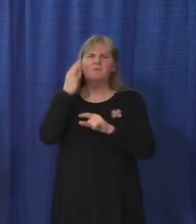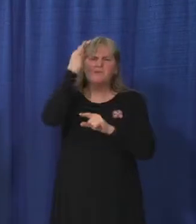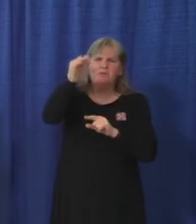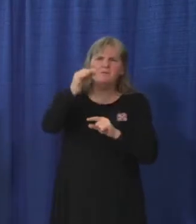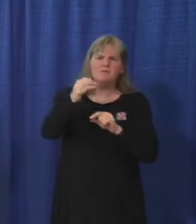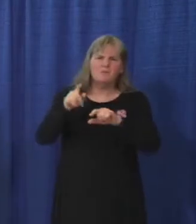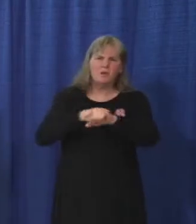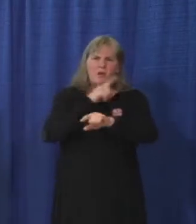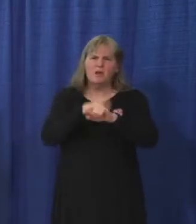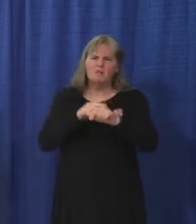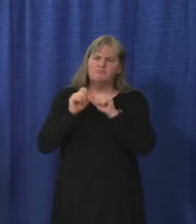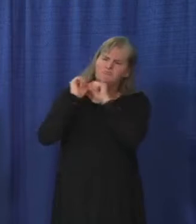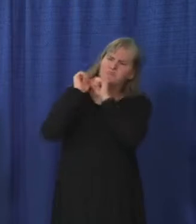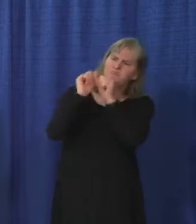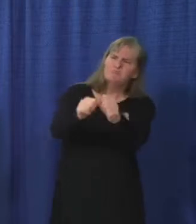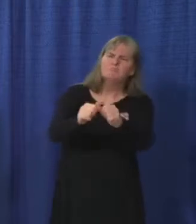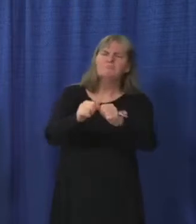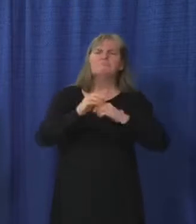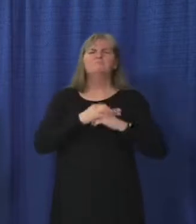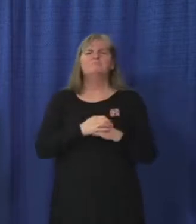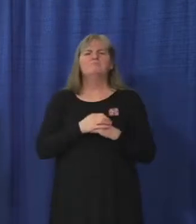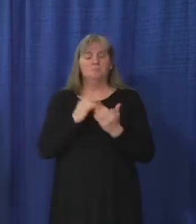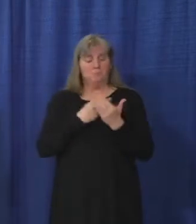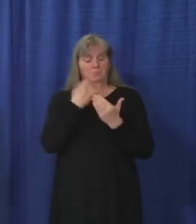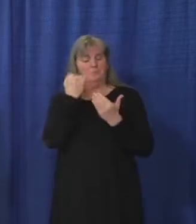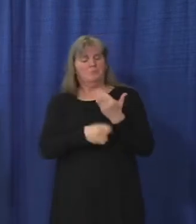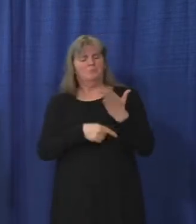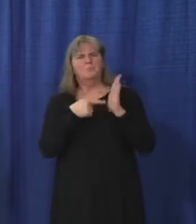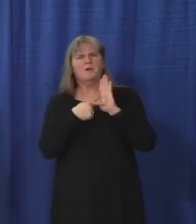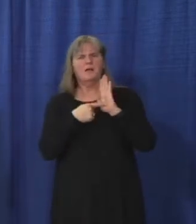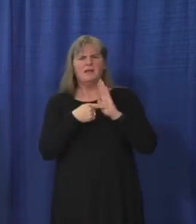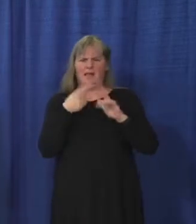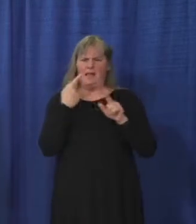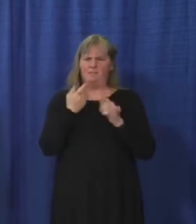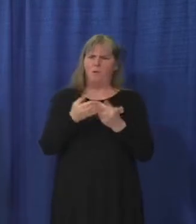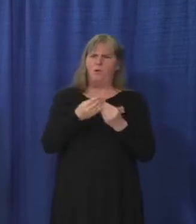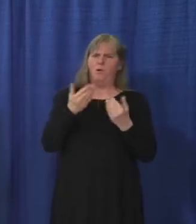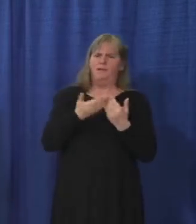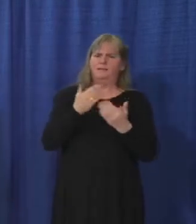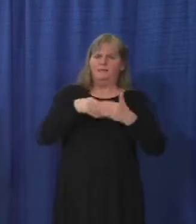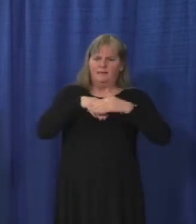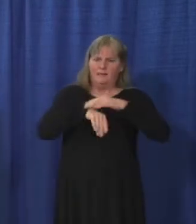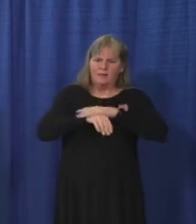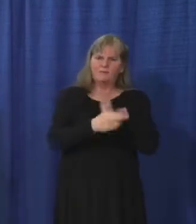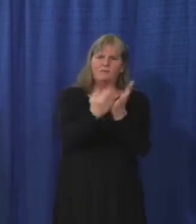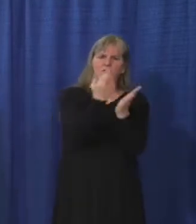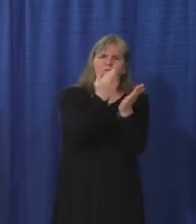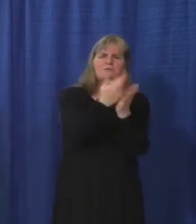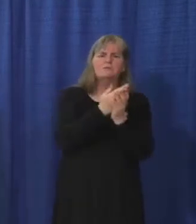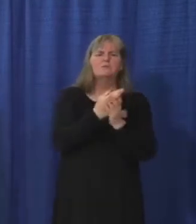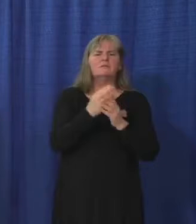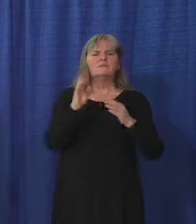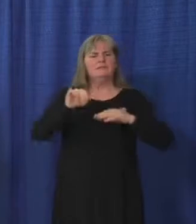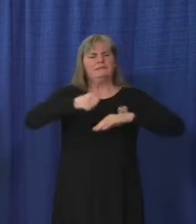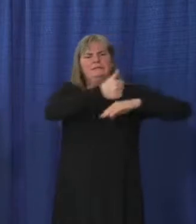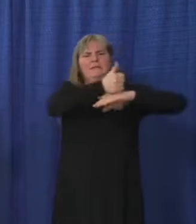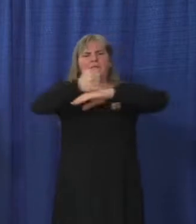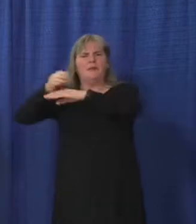These projects make it easier to access resources, do business in the Yukon and pave the way for economic diversification.